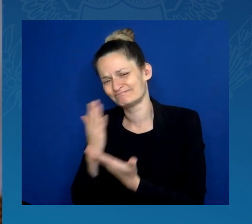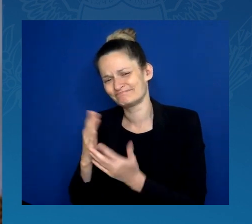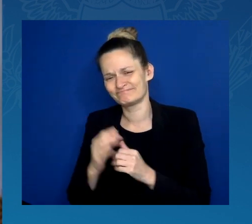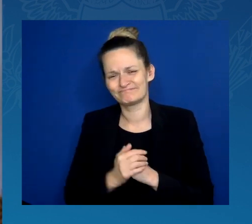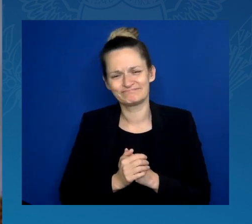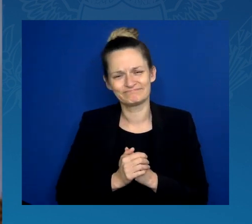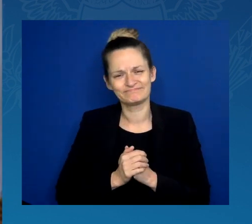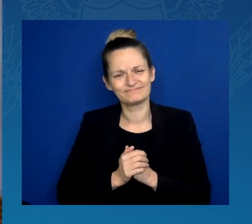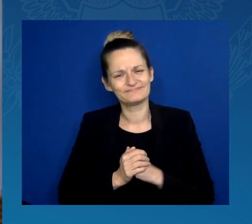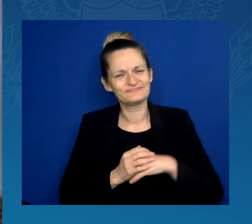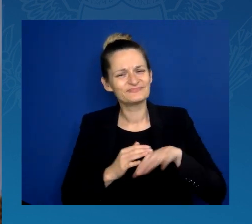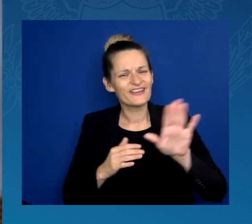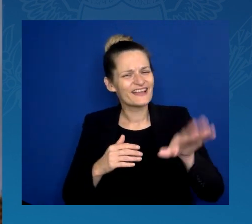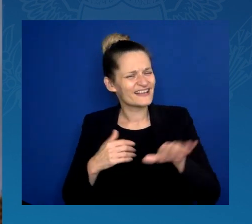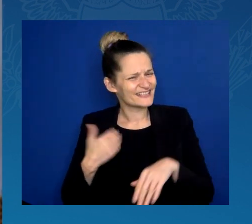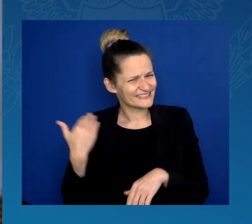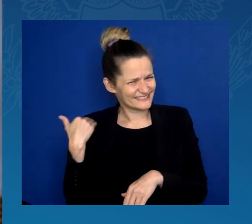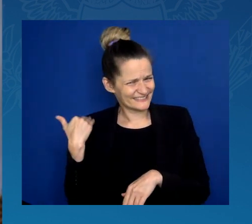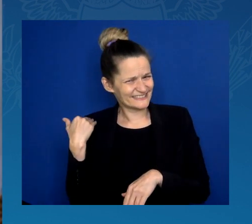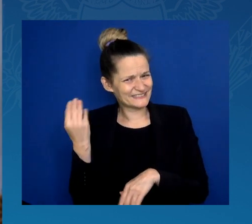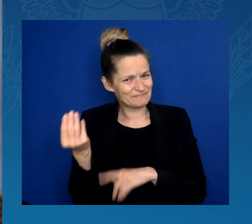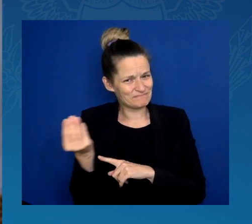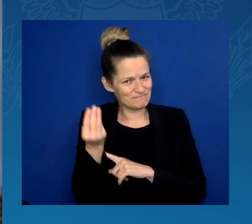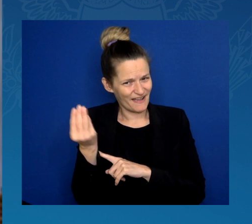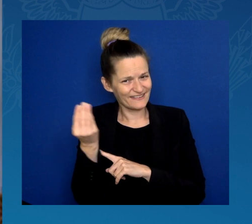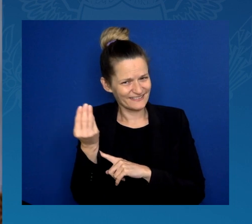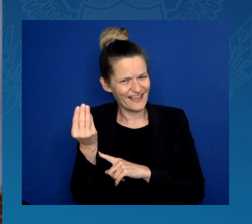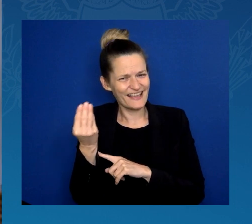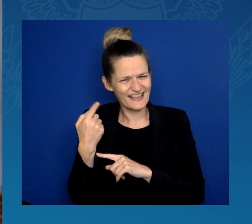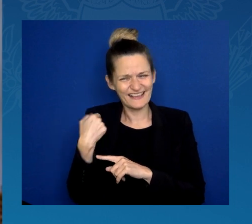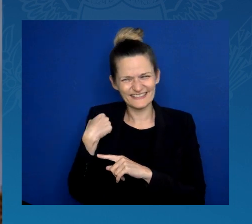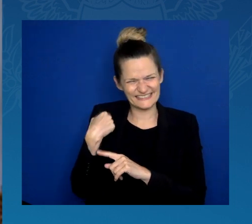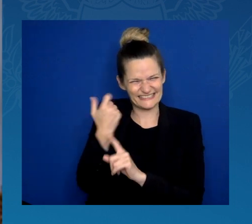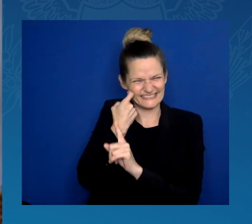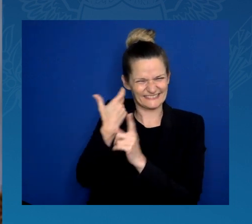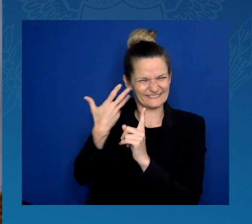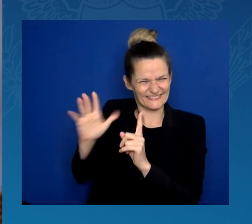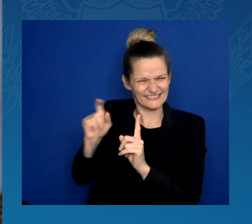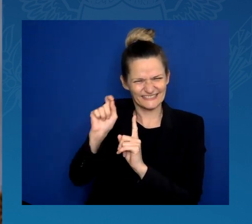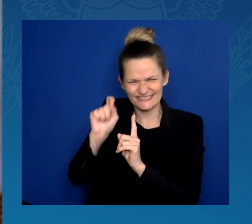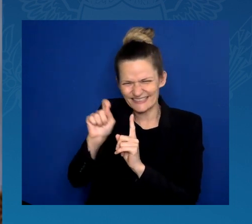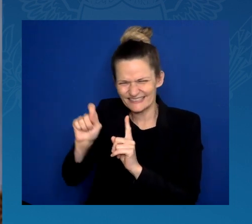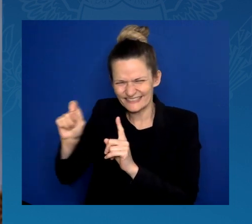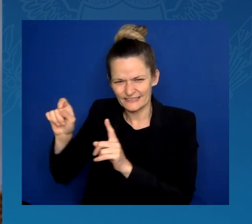and you had a few days to really get your act together. So I want to see if you've gotten your act together.